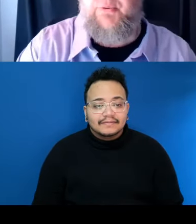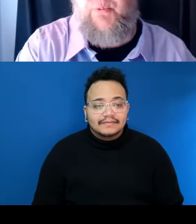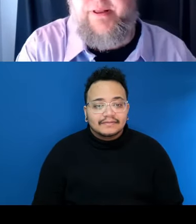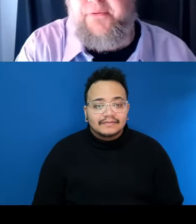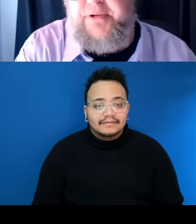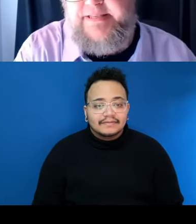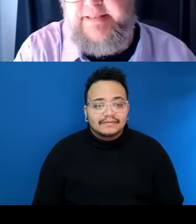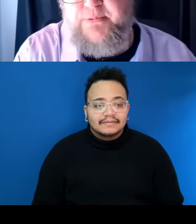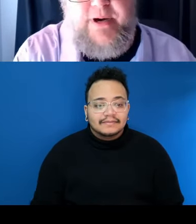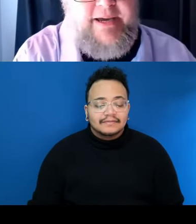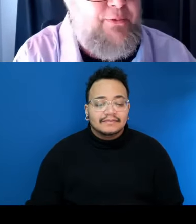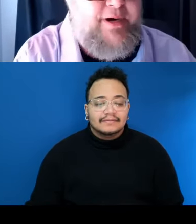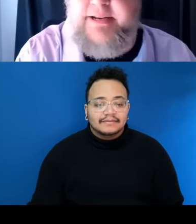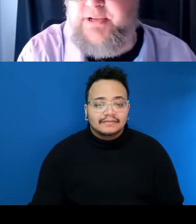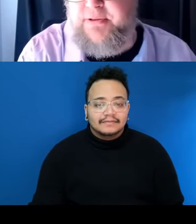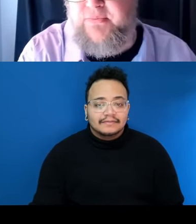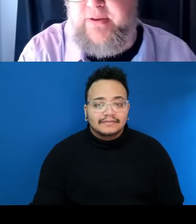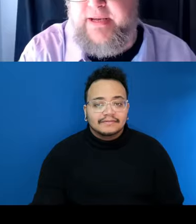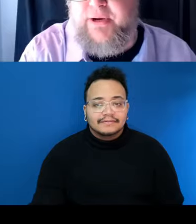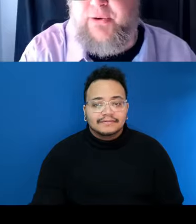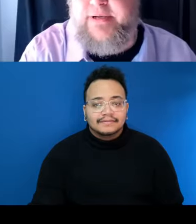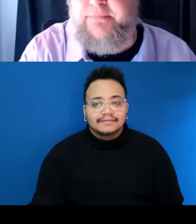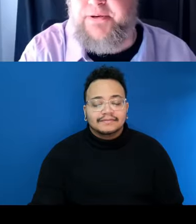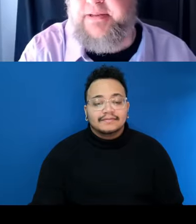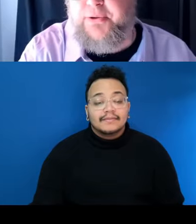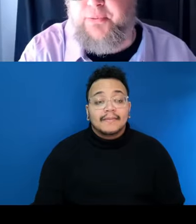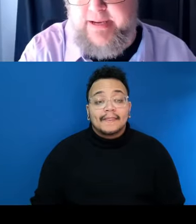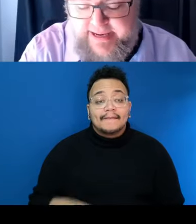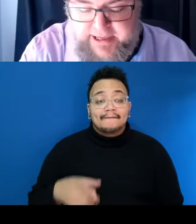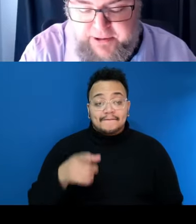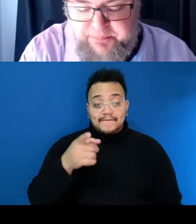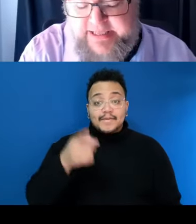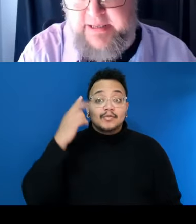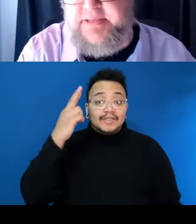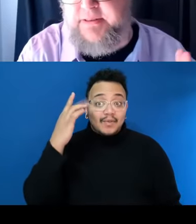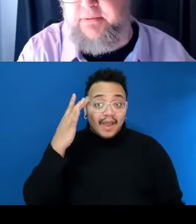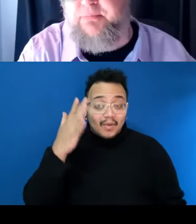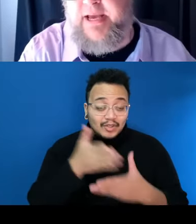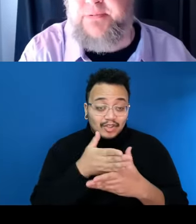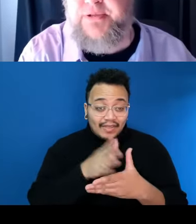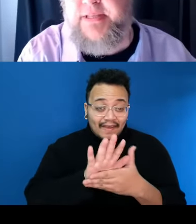So one of the reasons why I wanted to share this video in particular right now is the last person